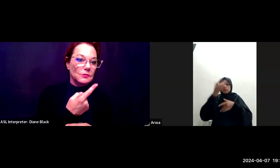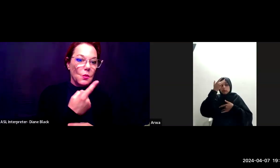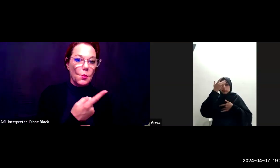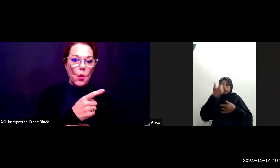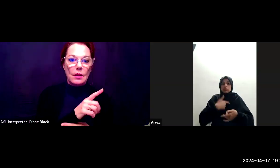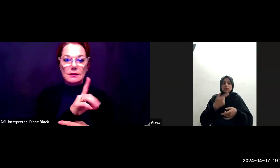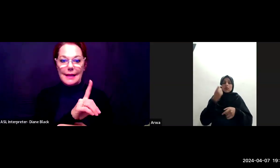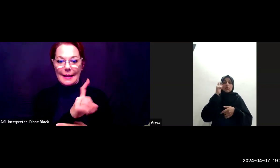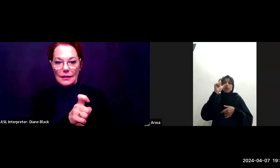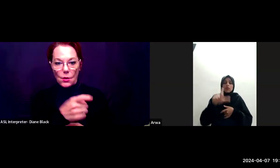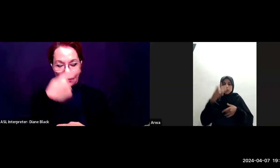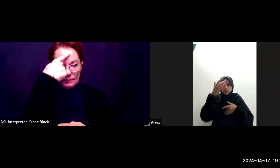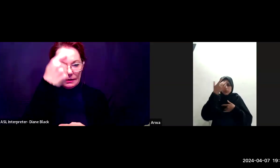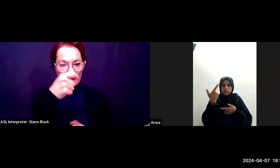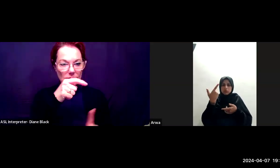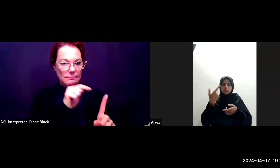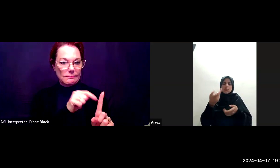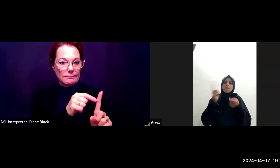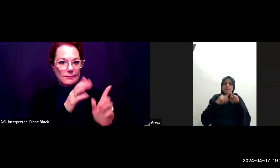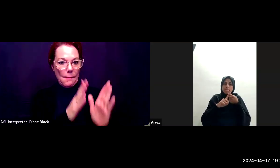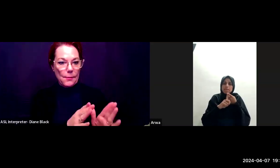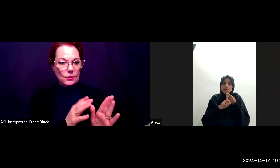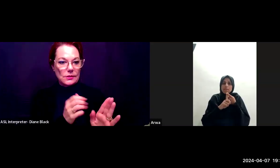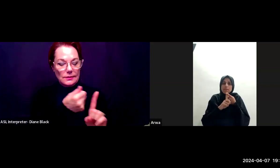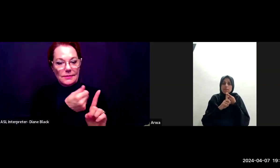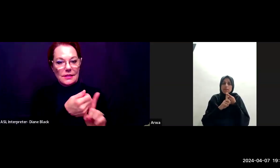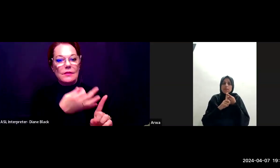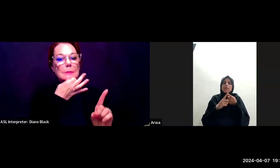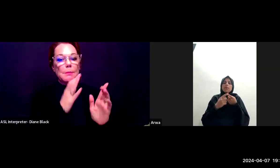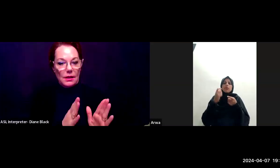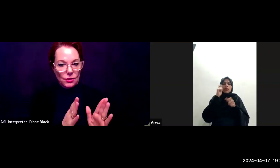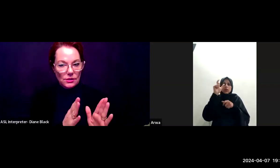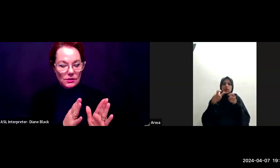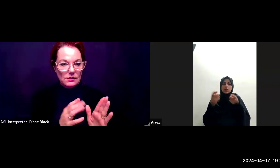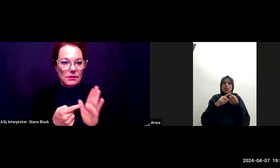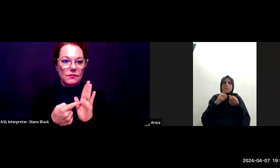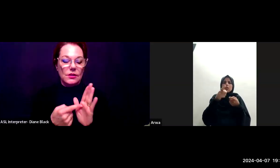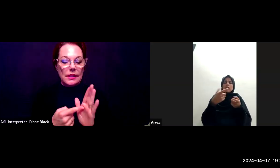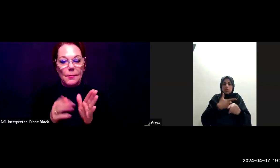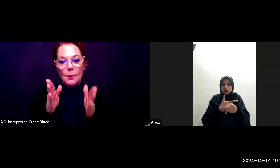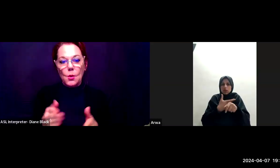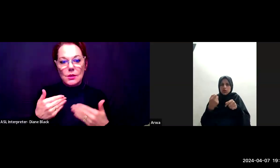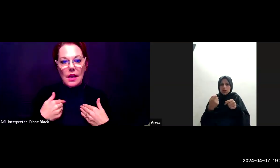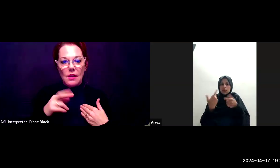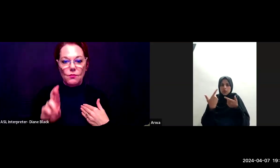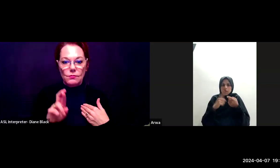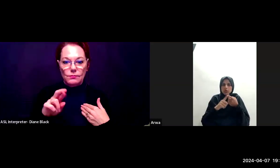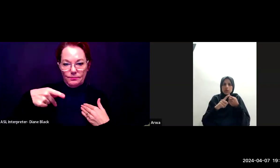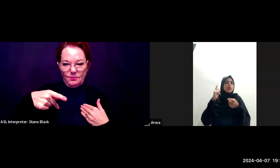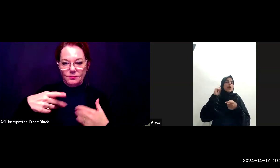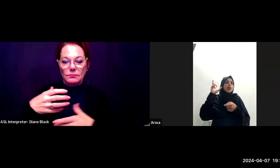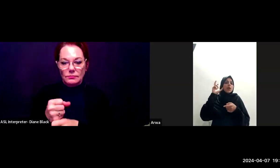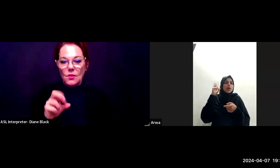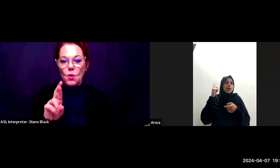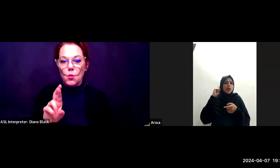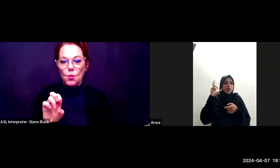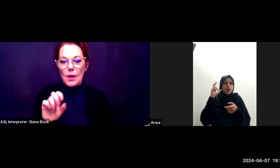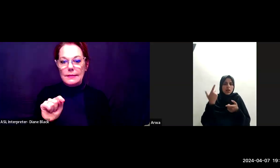a specialist in that okay. So somebody might have Retinitis Pigmentosa with mild hearing difficulty and